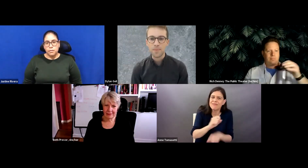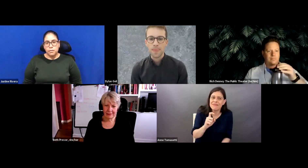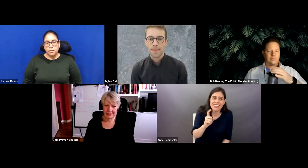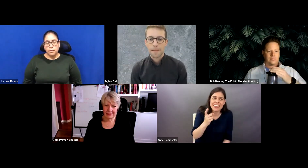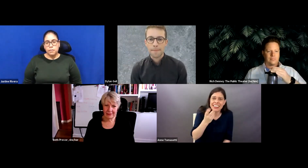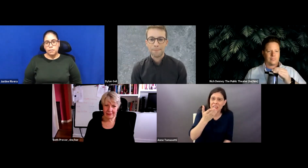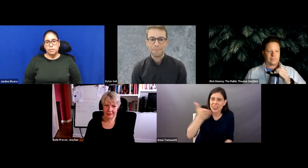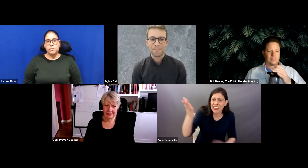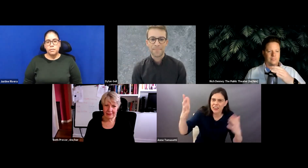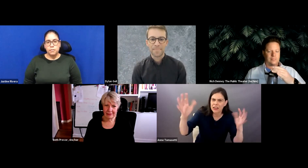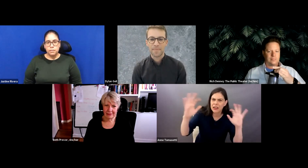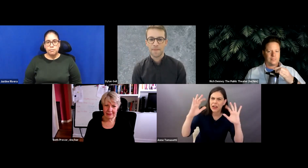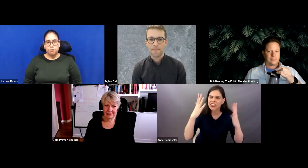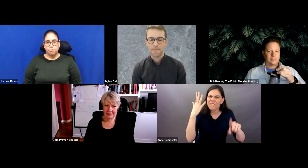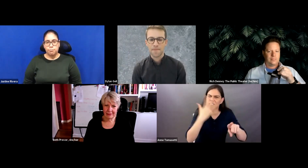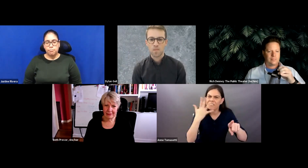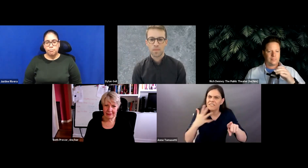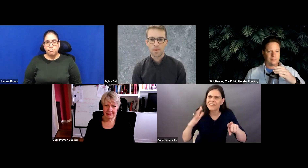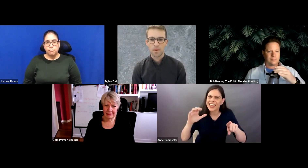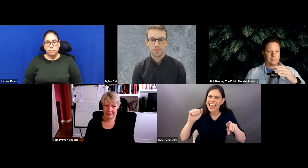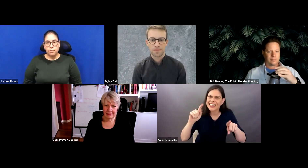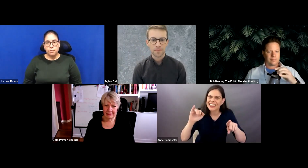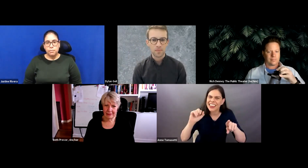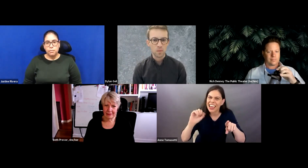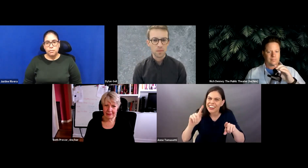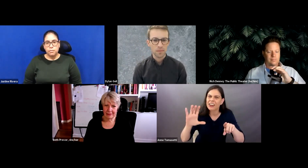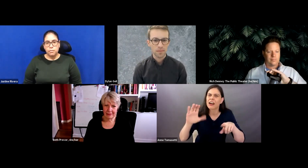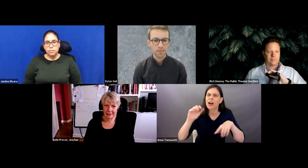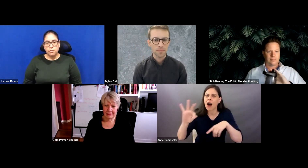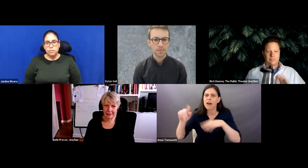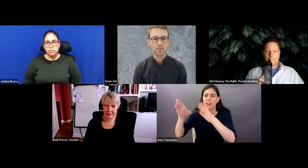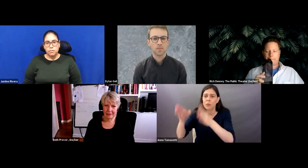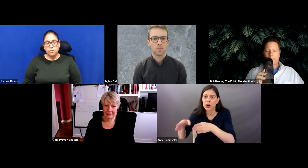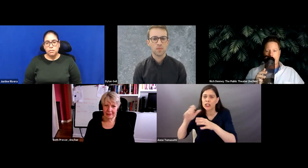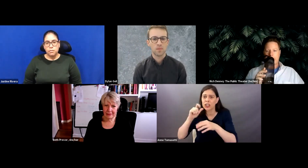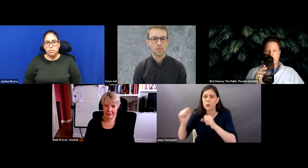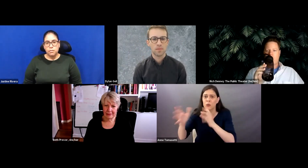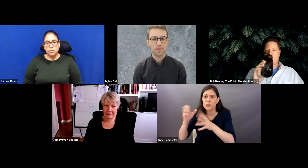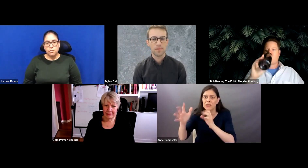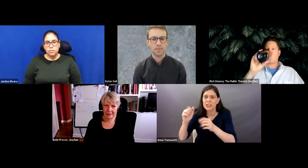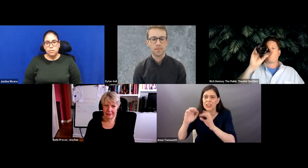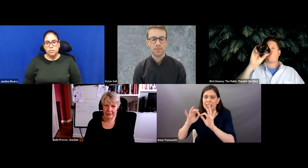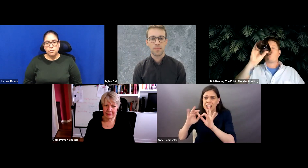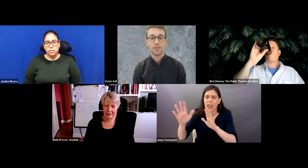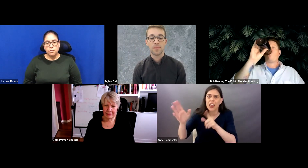know them and we tried to figure out, "What are the attributes of